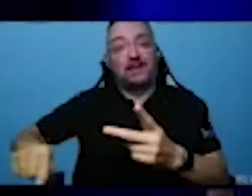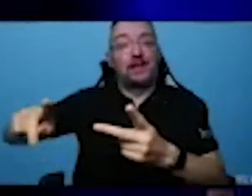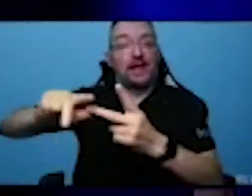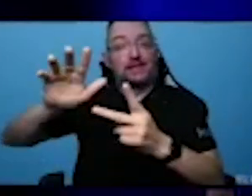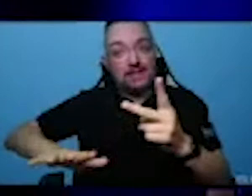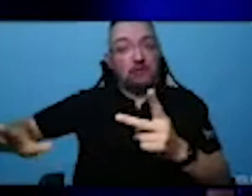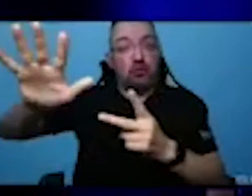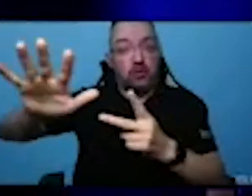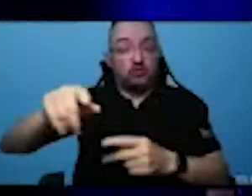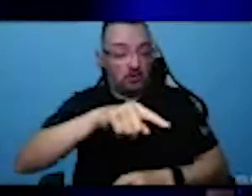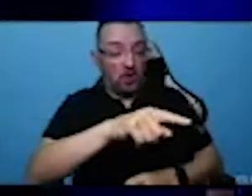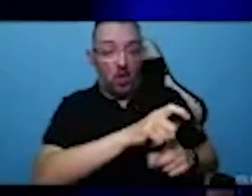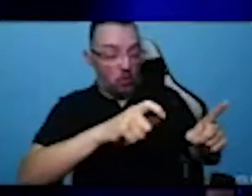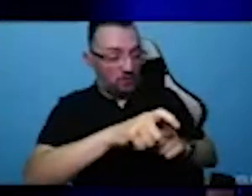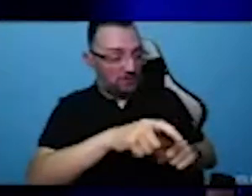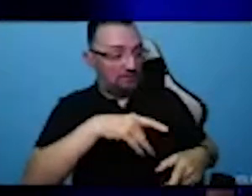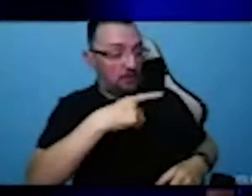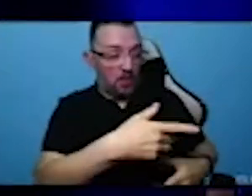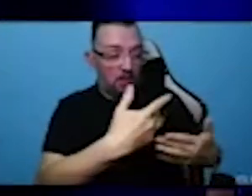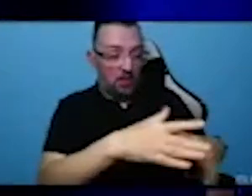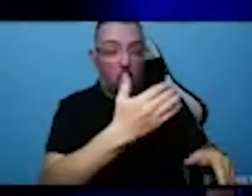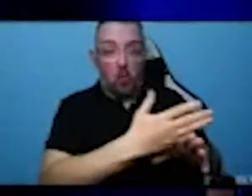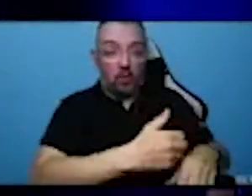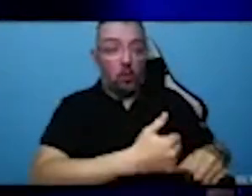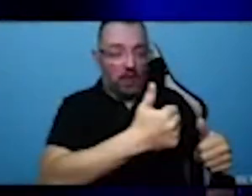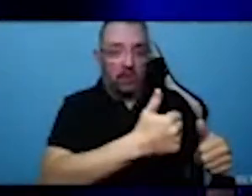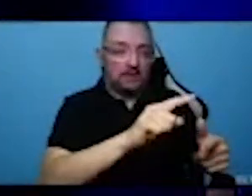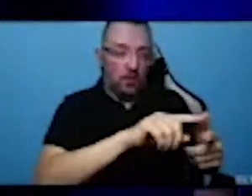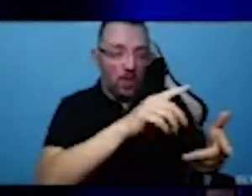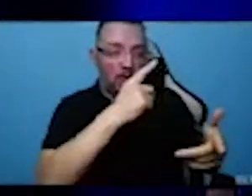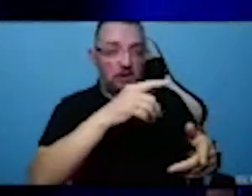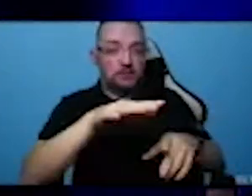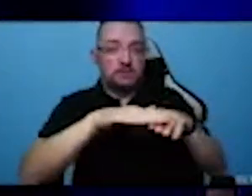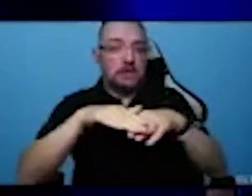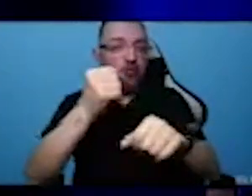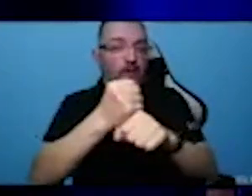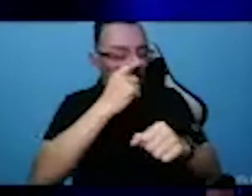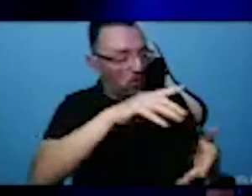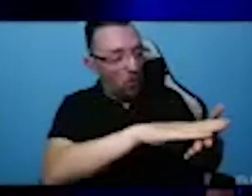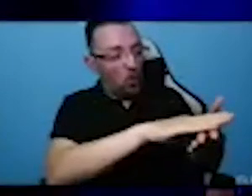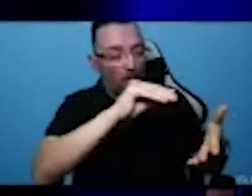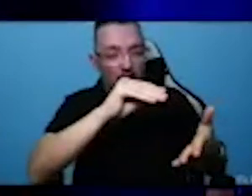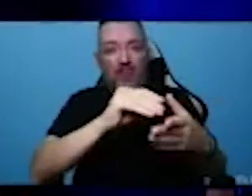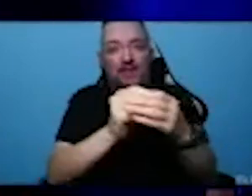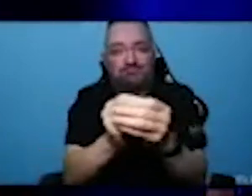works, but also replicate things. So the recommendation around a repository in Scotland is actually